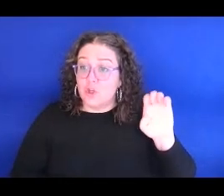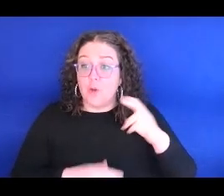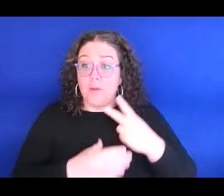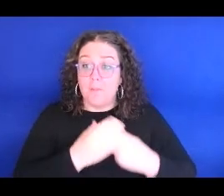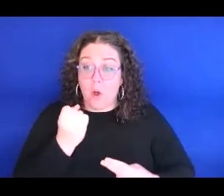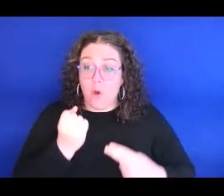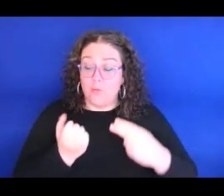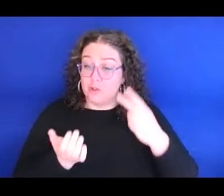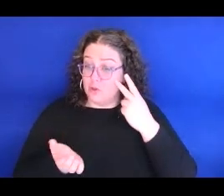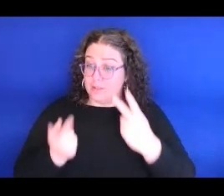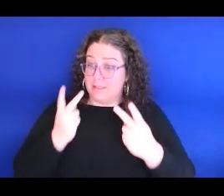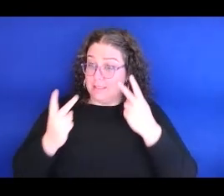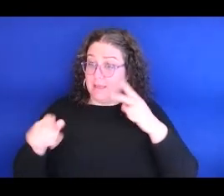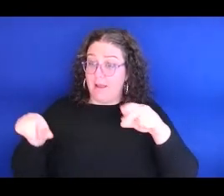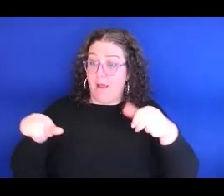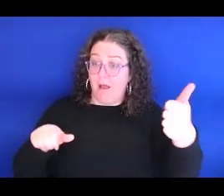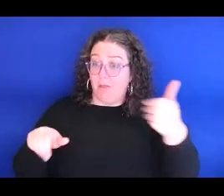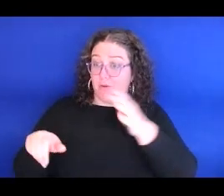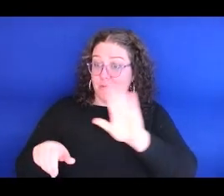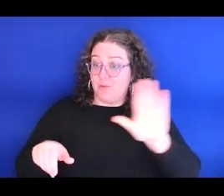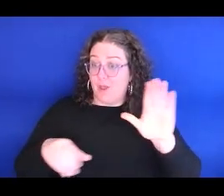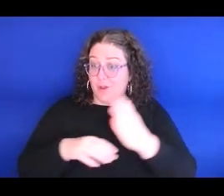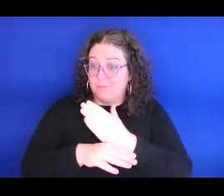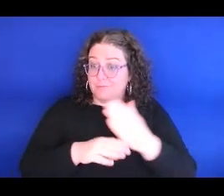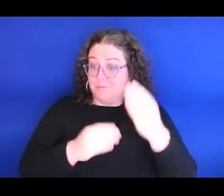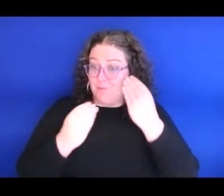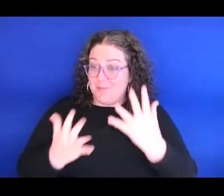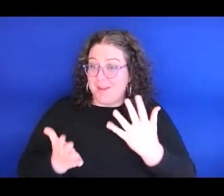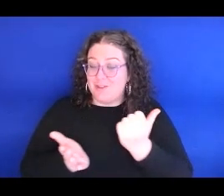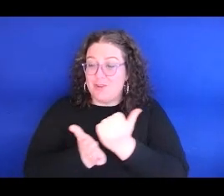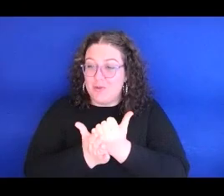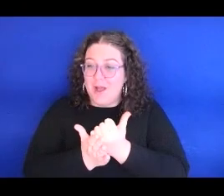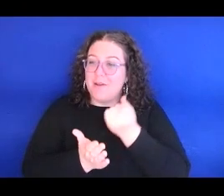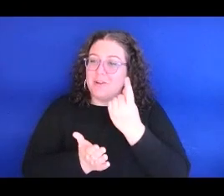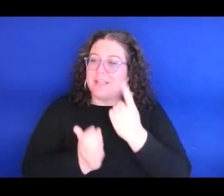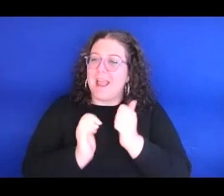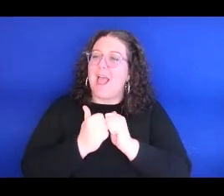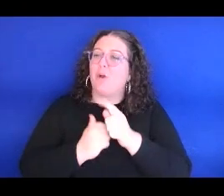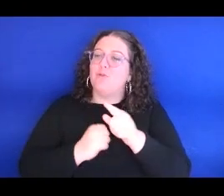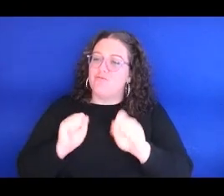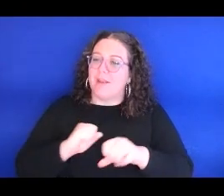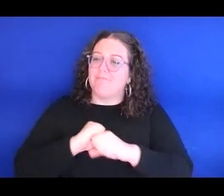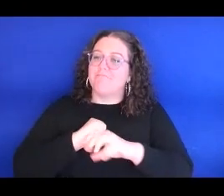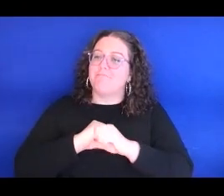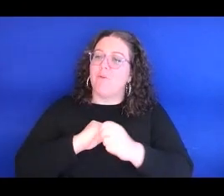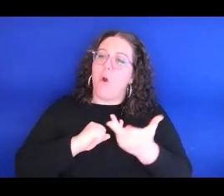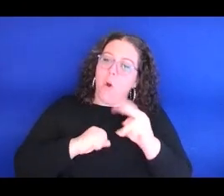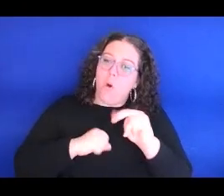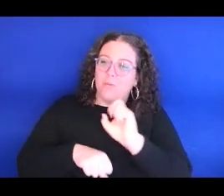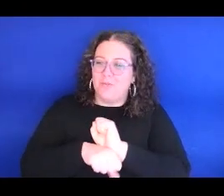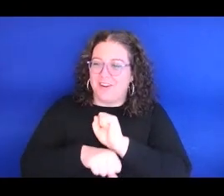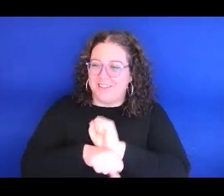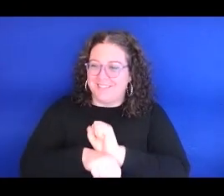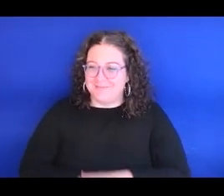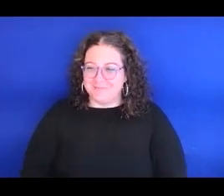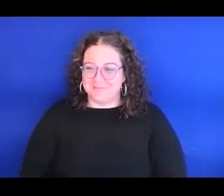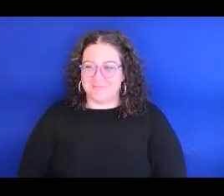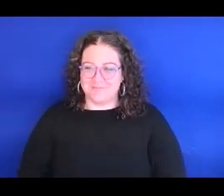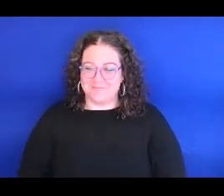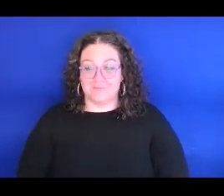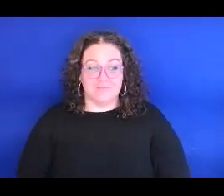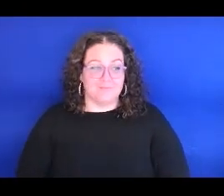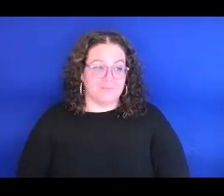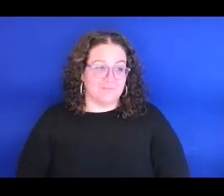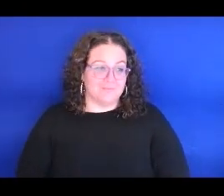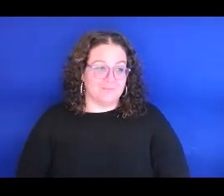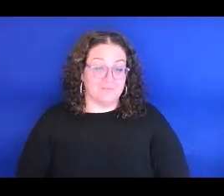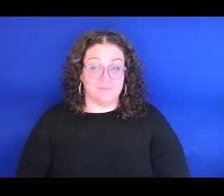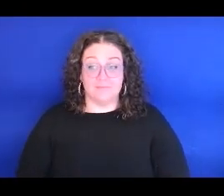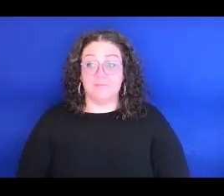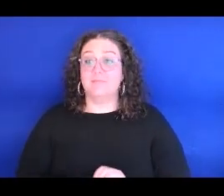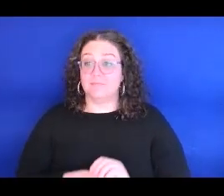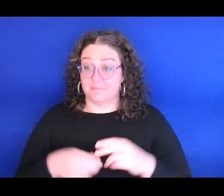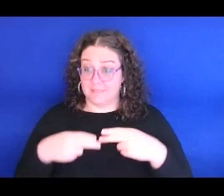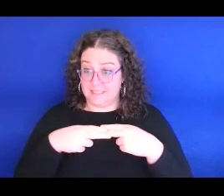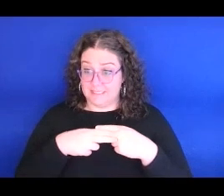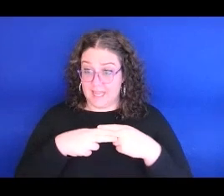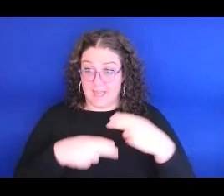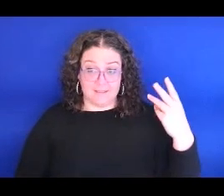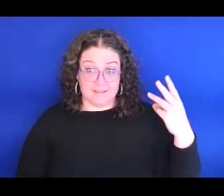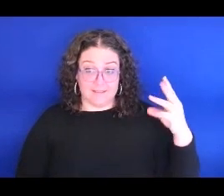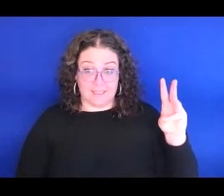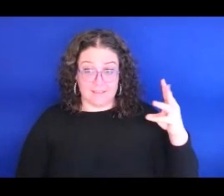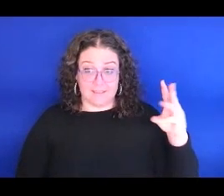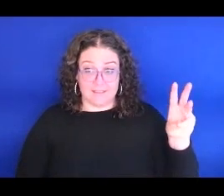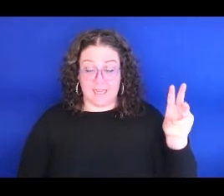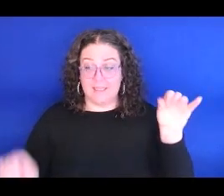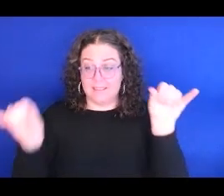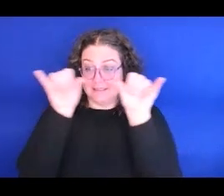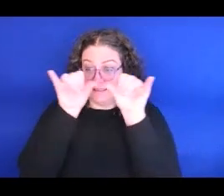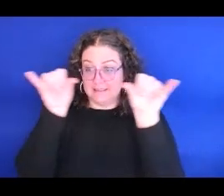get ideas for how to promote your own work. [Heather] Slide 16, System Demonstration.